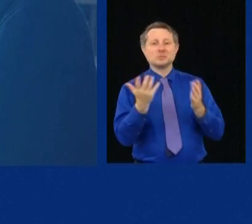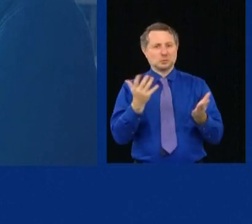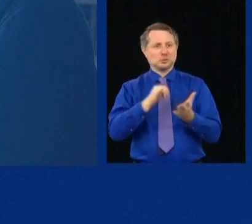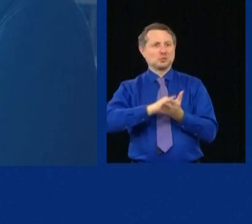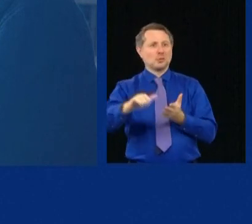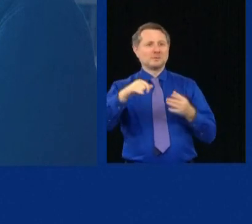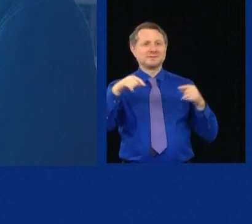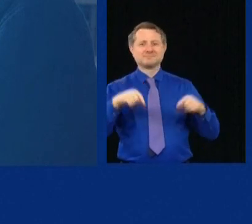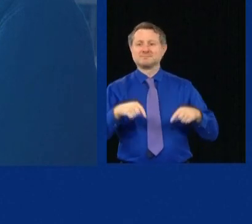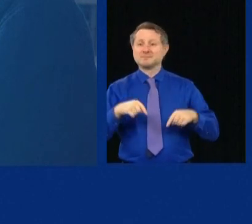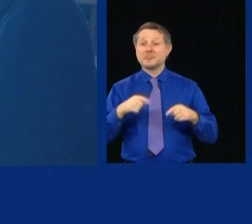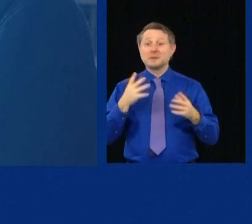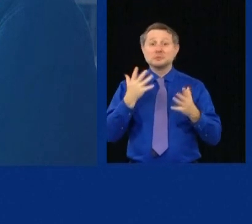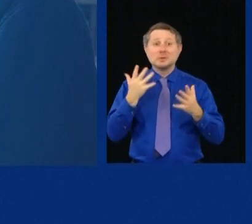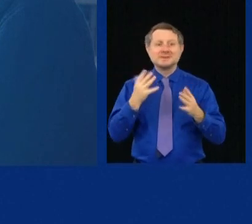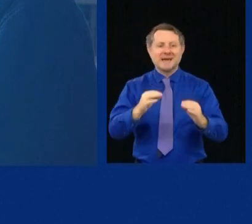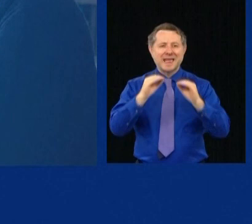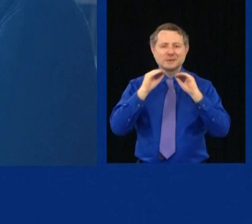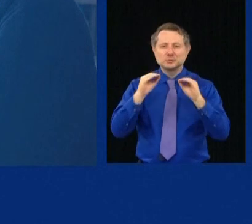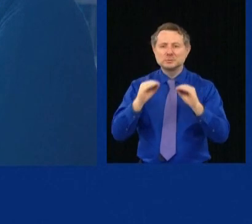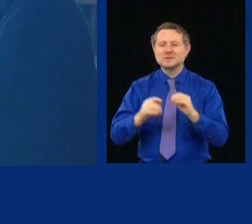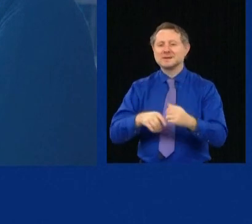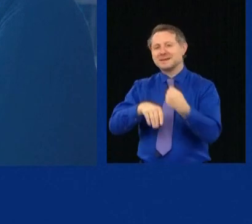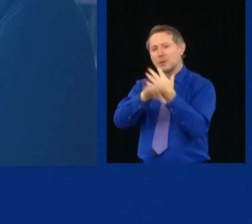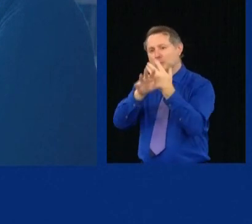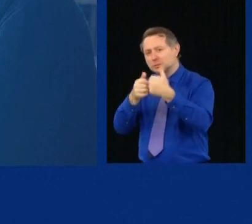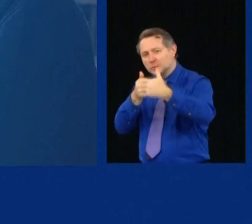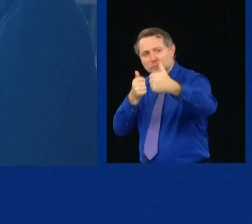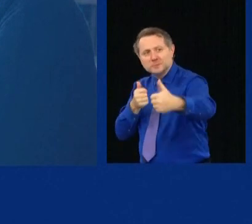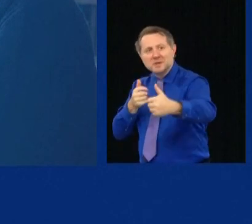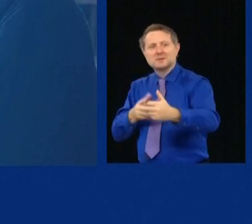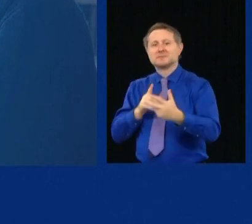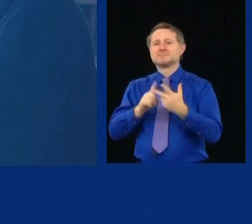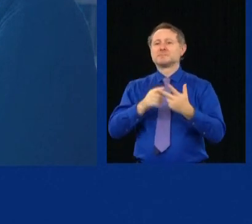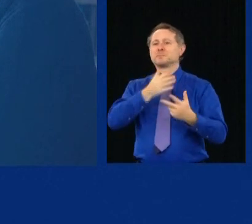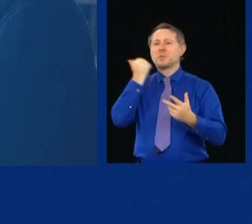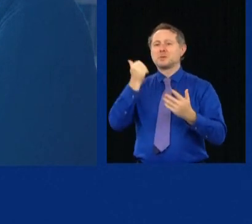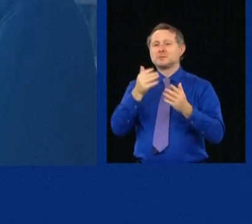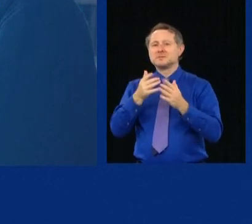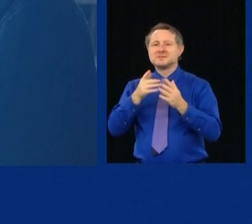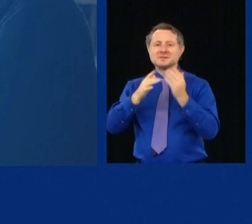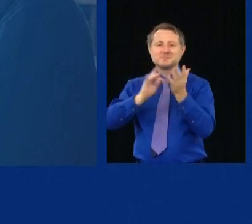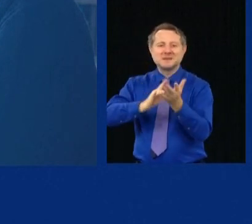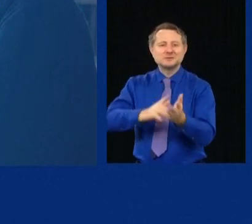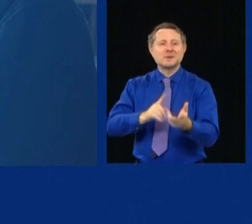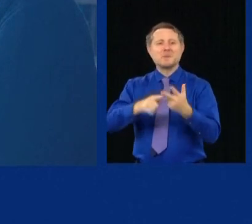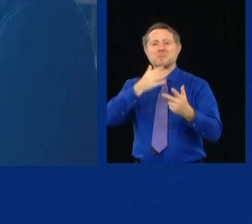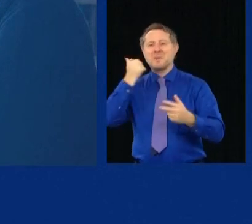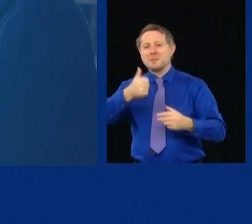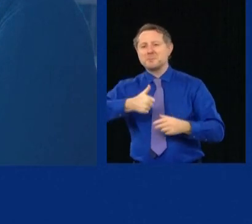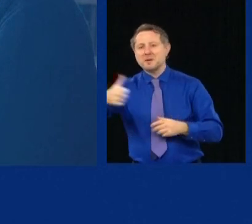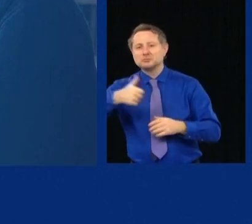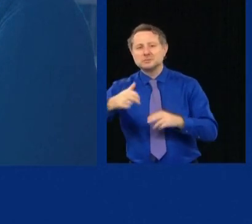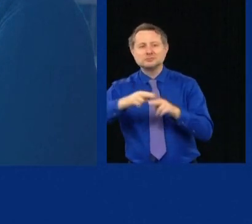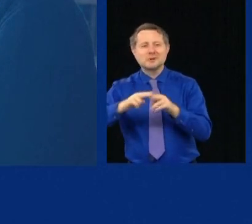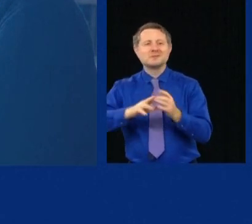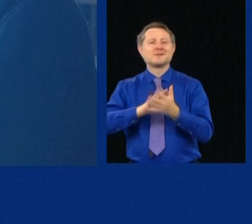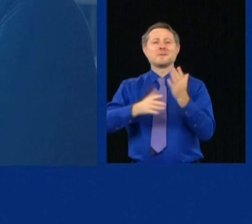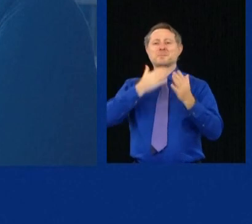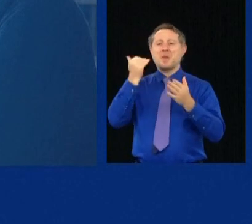YORK AND LET'S USE THIS AS A MOMENT TO REIMAGINE OUR EDUCATION SYSTEM, OUR TELECOMMUTING, OUR TELEMEDICINE,